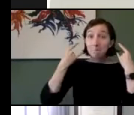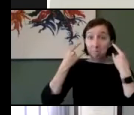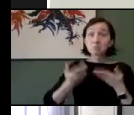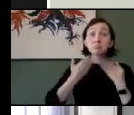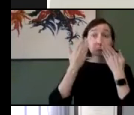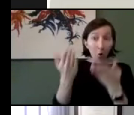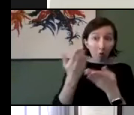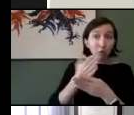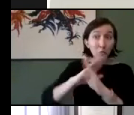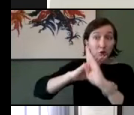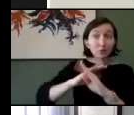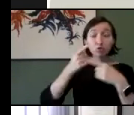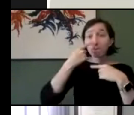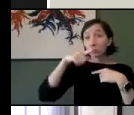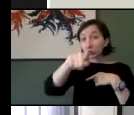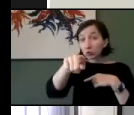and all of those that are around you